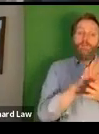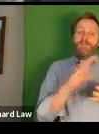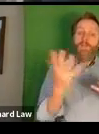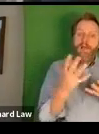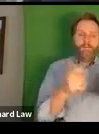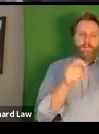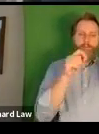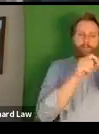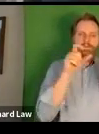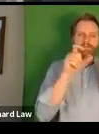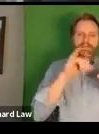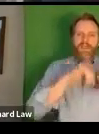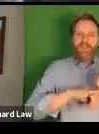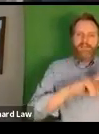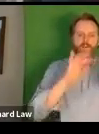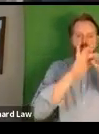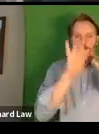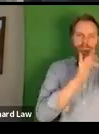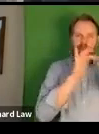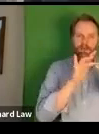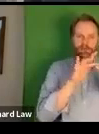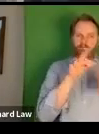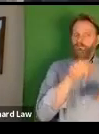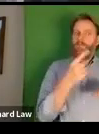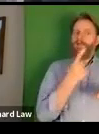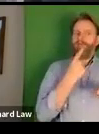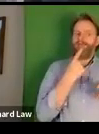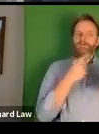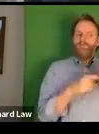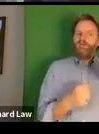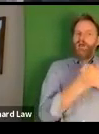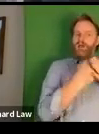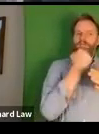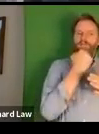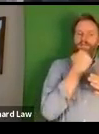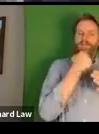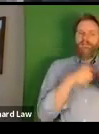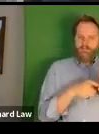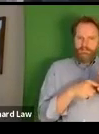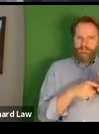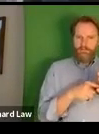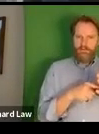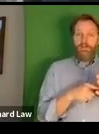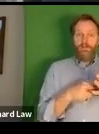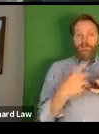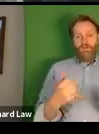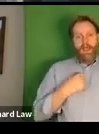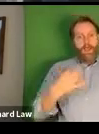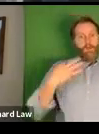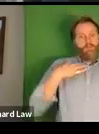information and our list of who is covering what area in risk assessments